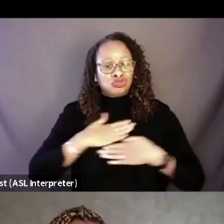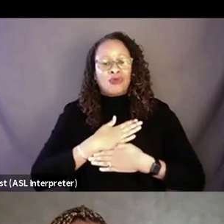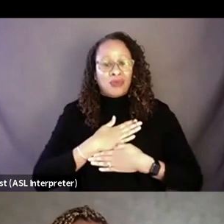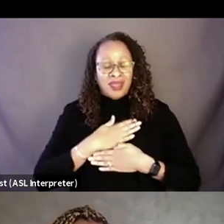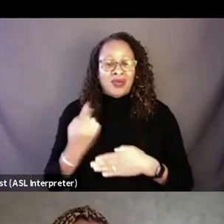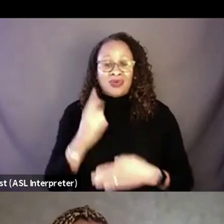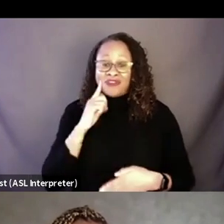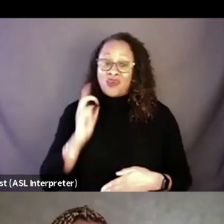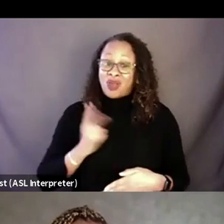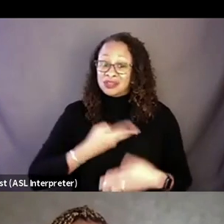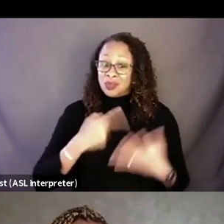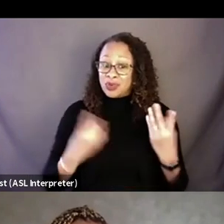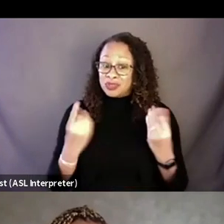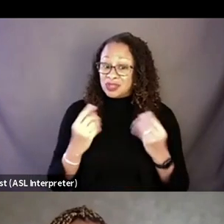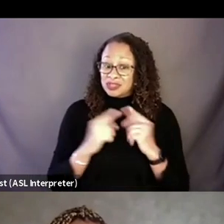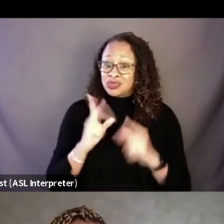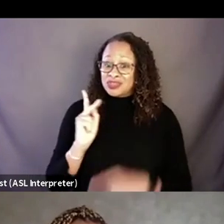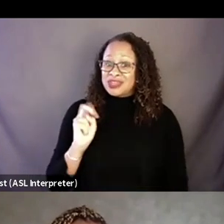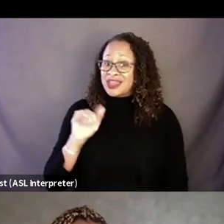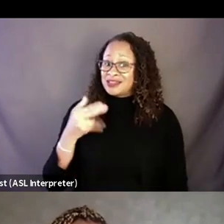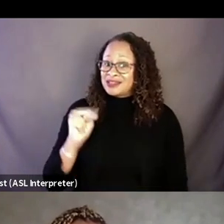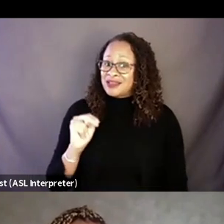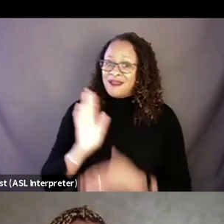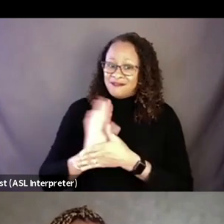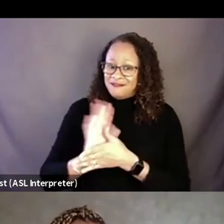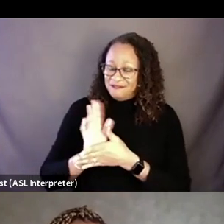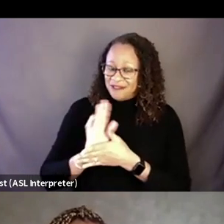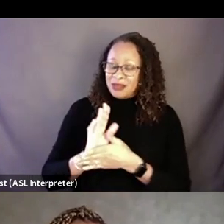and what it does to the Kenyan film industry and the African documentary industry